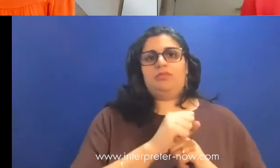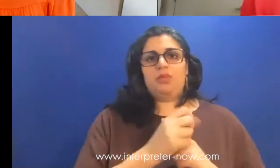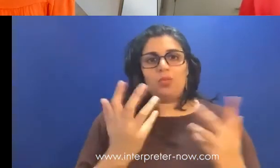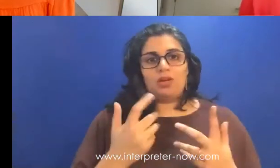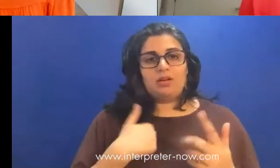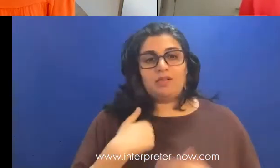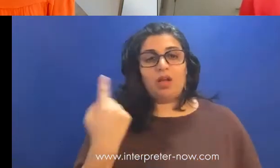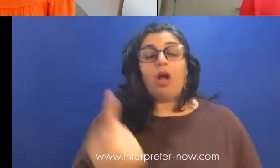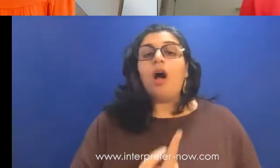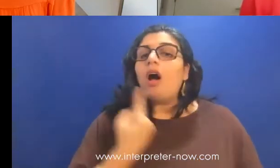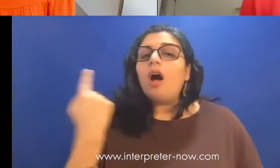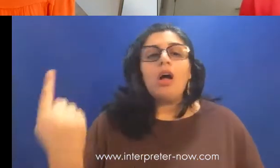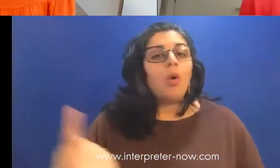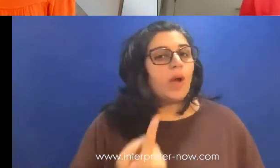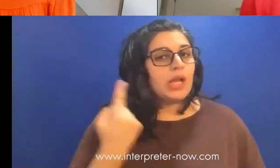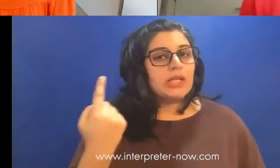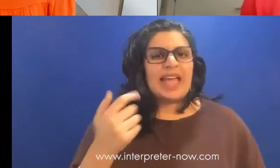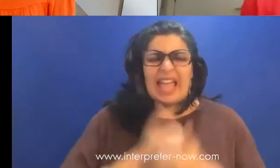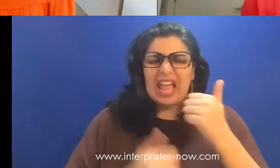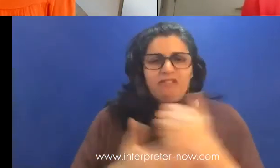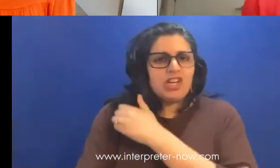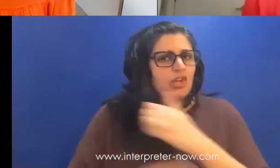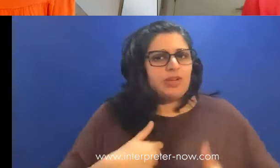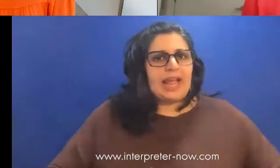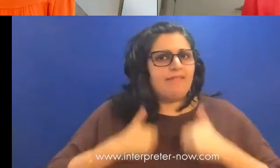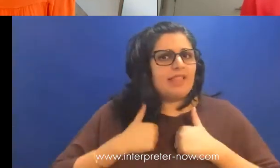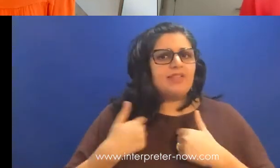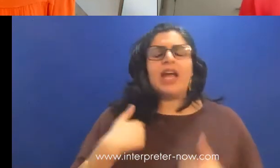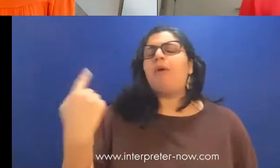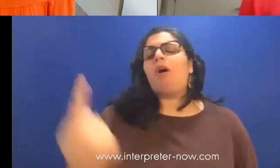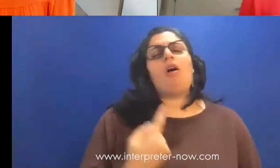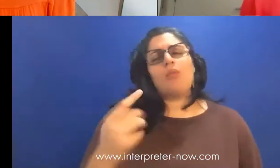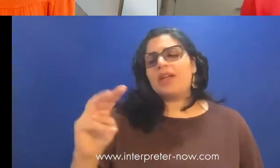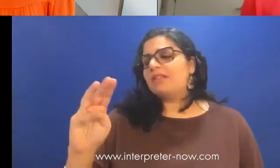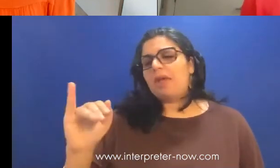ethnic minority in every country that I've lived in, and certainly the one that I grew up in.